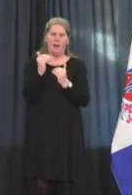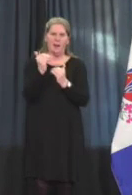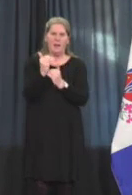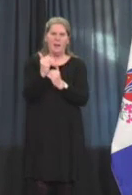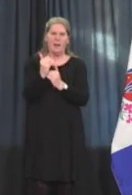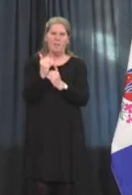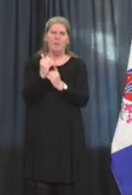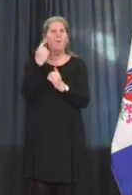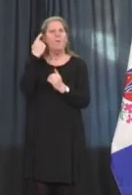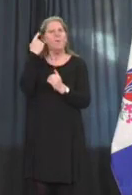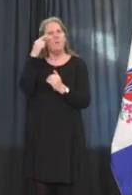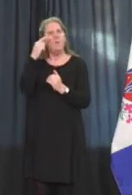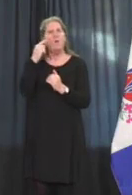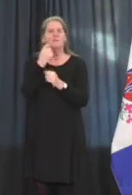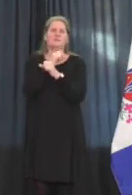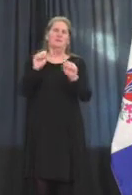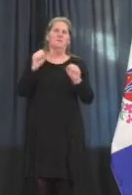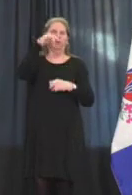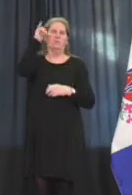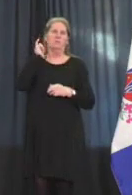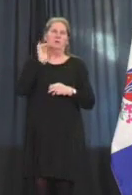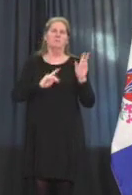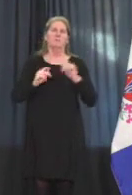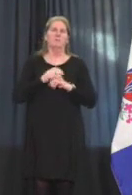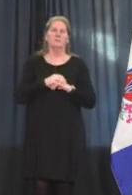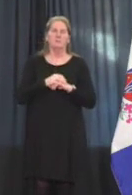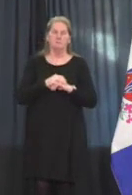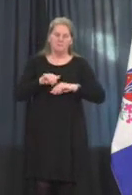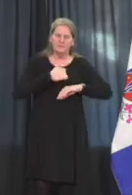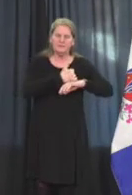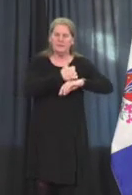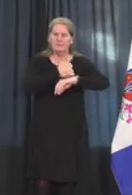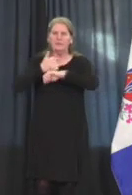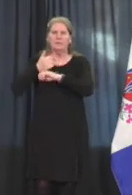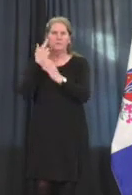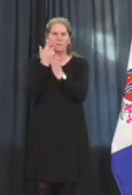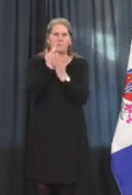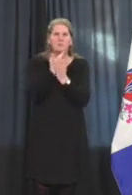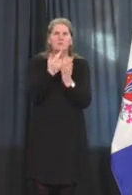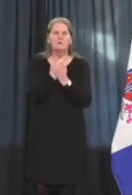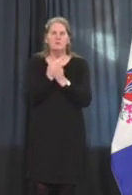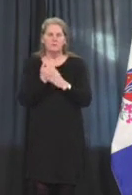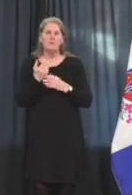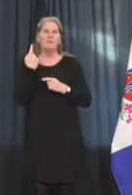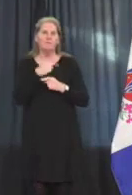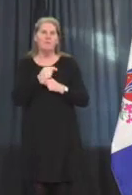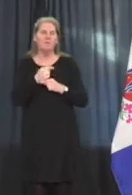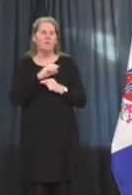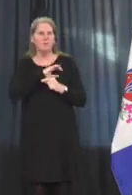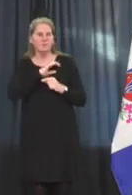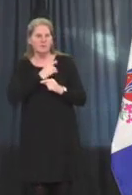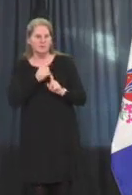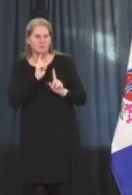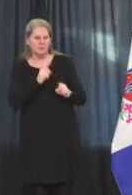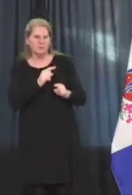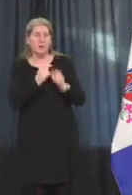SAFE. MOBILIZATION OF RESOURCES FOR ENFORCEMENT AT OUR BORDERS IS A TOP PRIORITY AND WILL BE